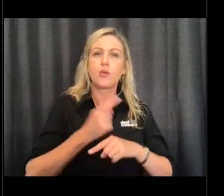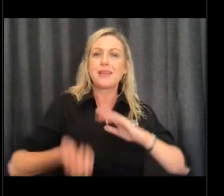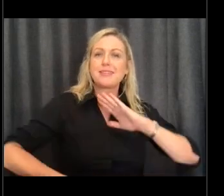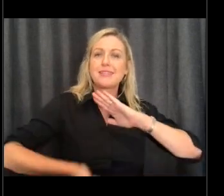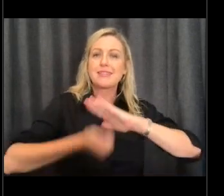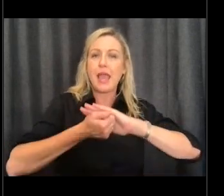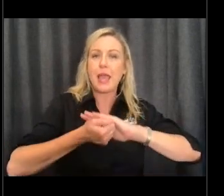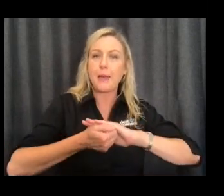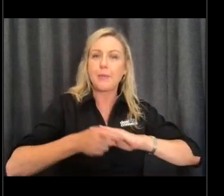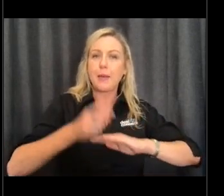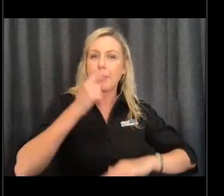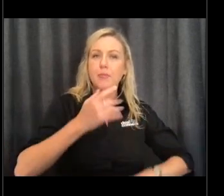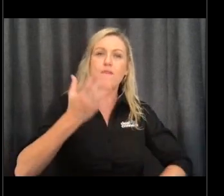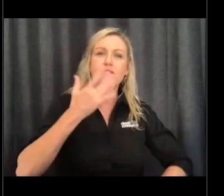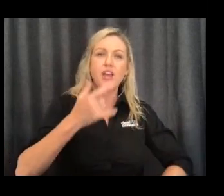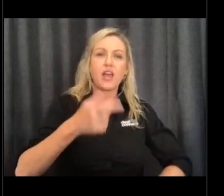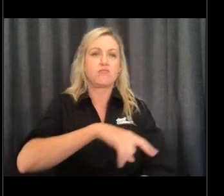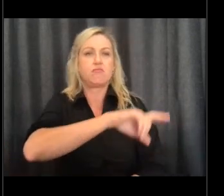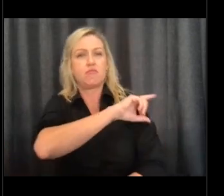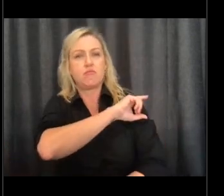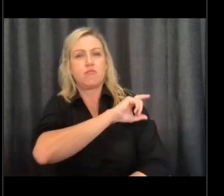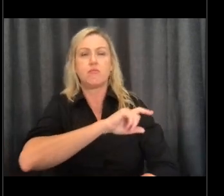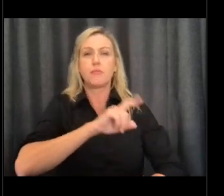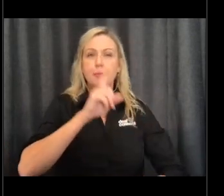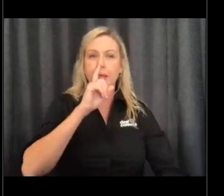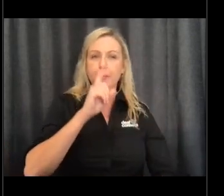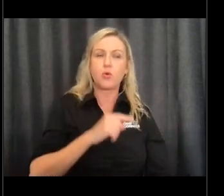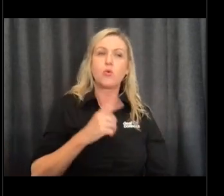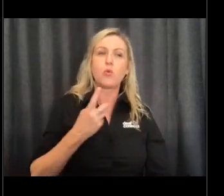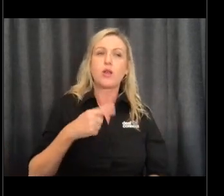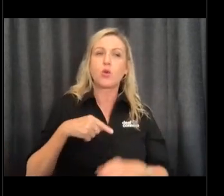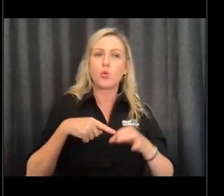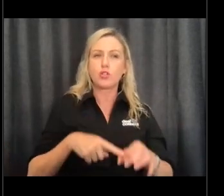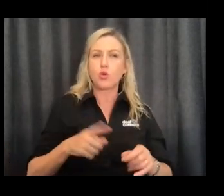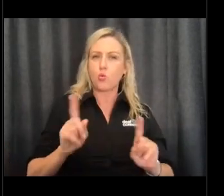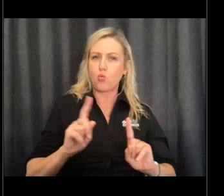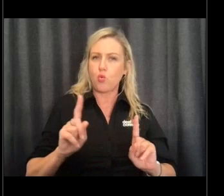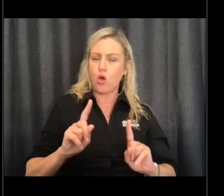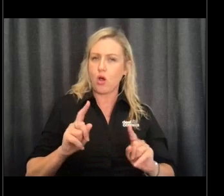officials. We had a question about what type of security is there?